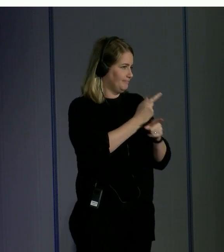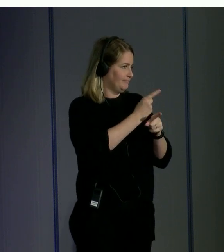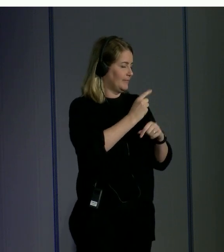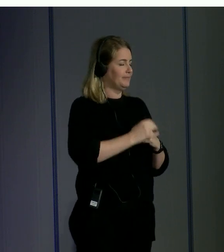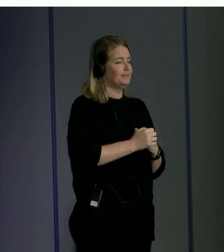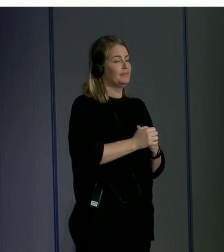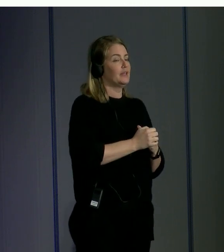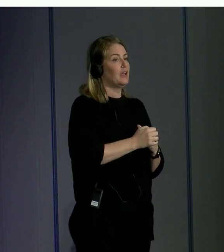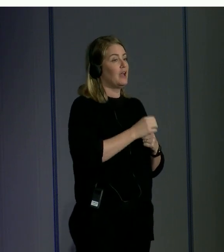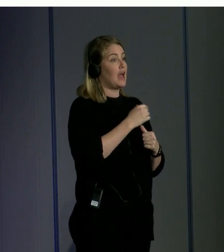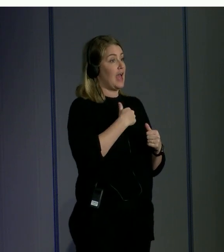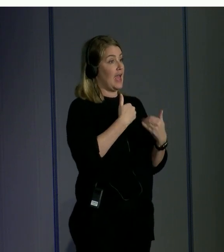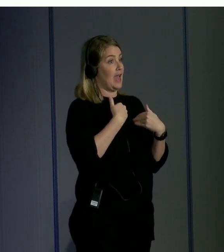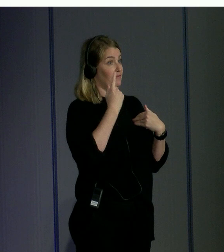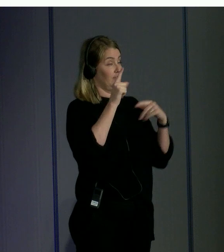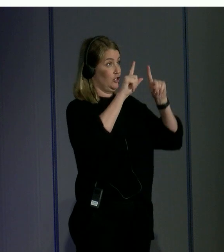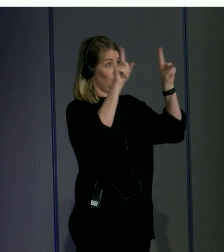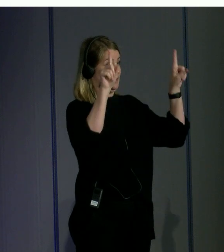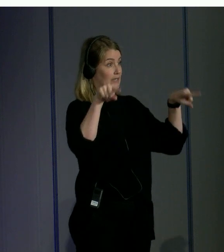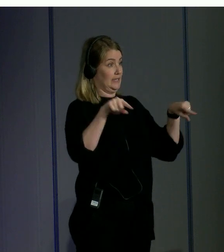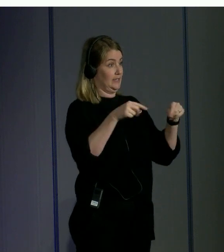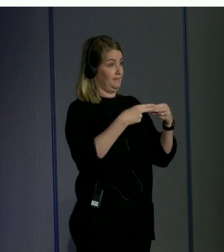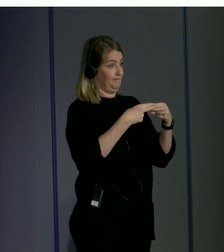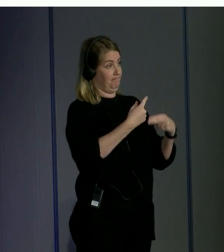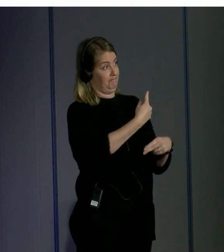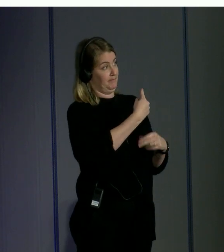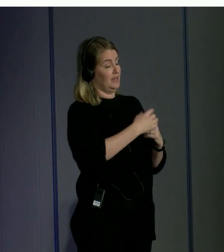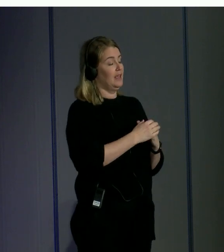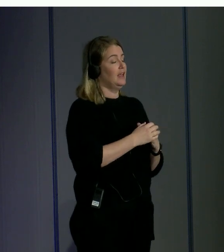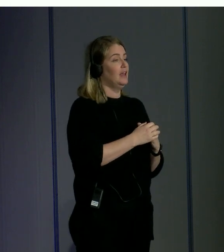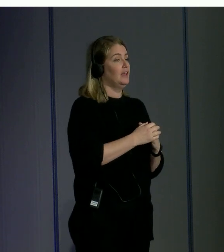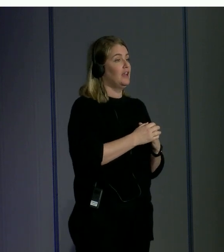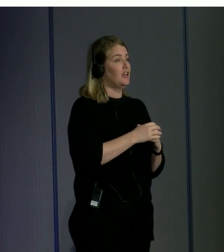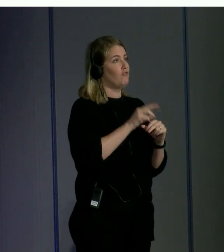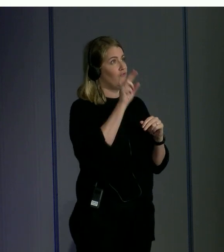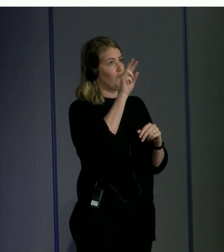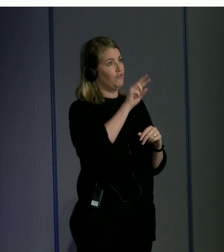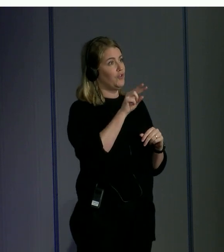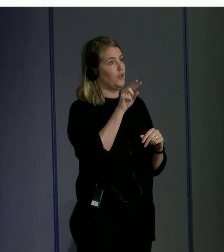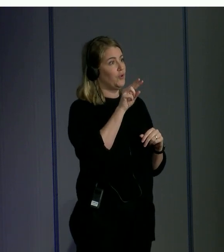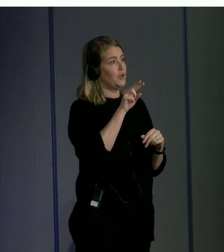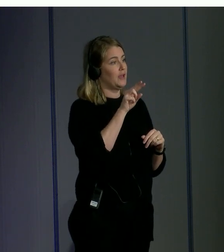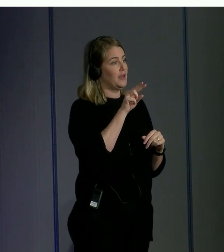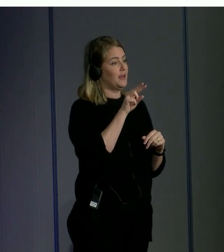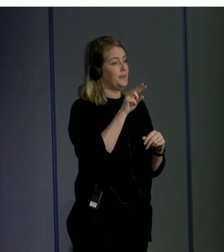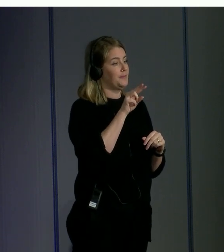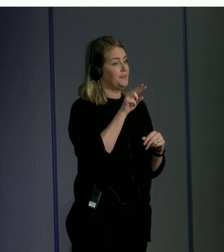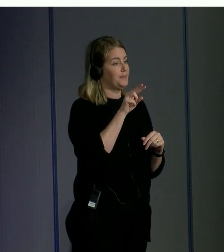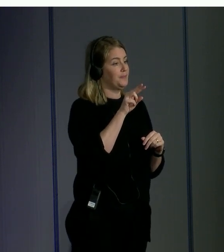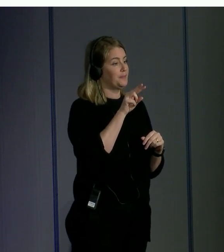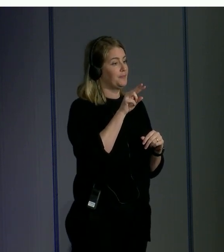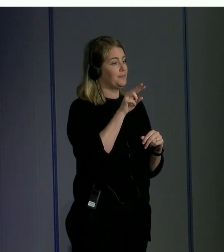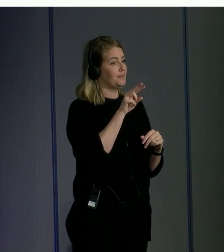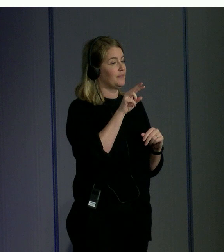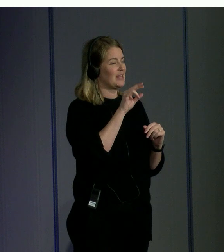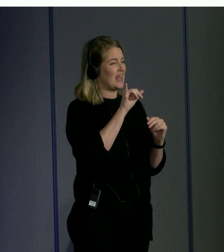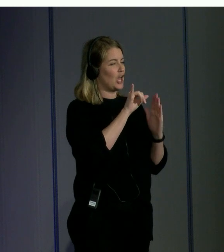And what I have on the screen here is a view with a little YouTube icon.